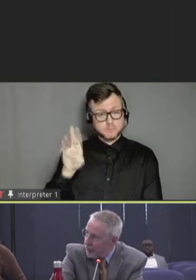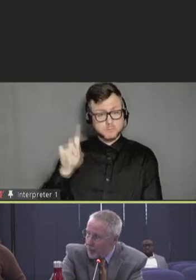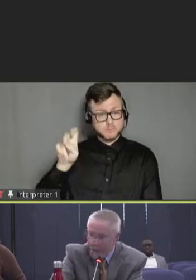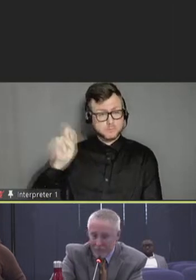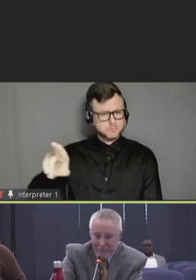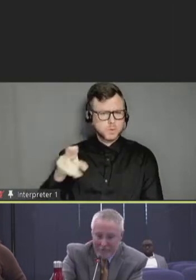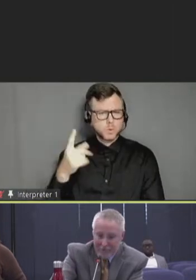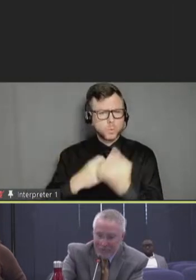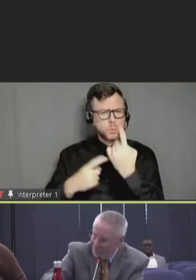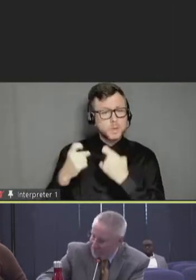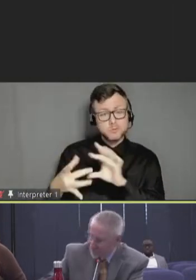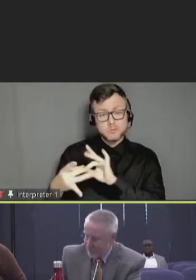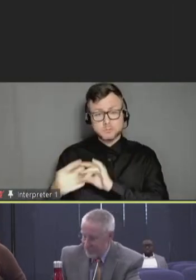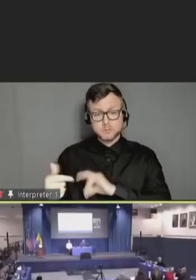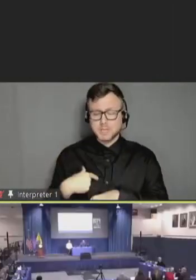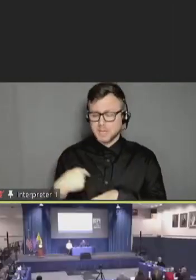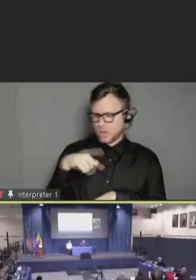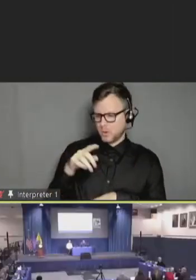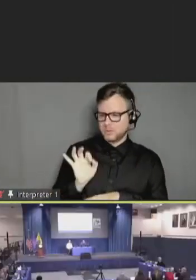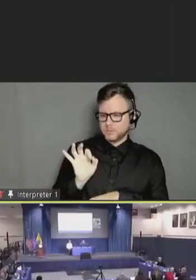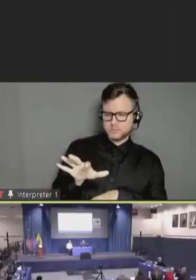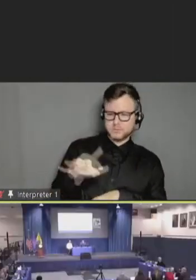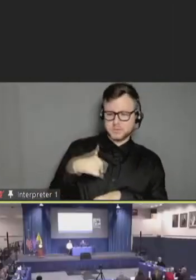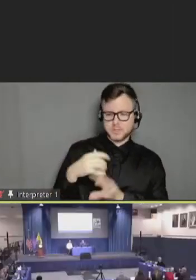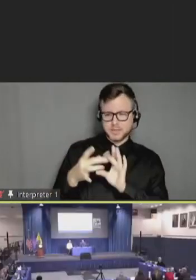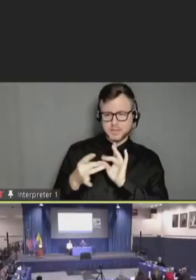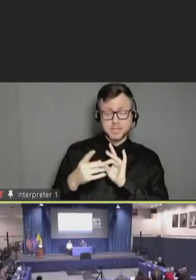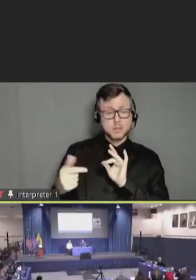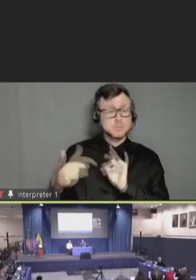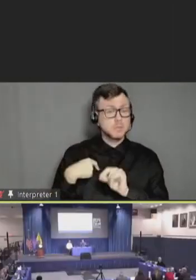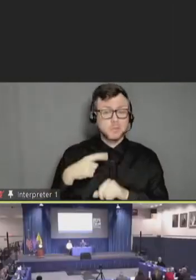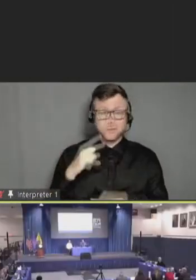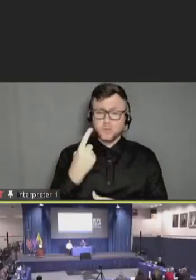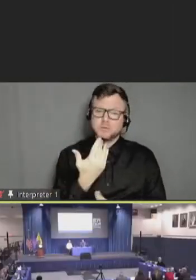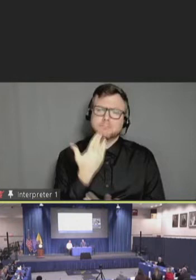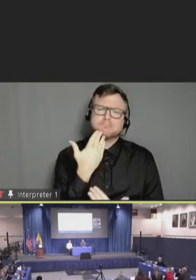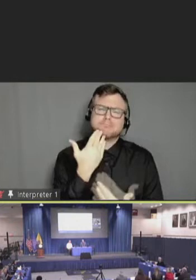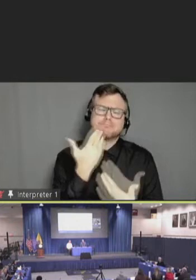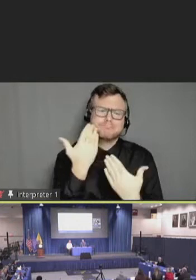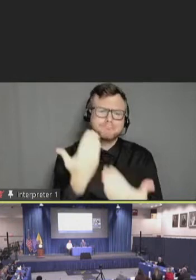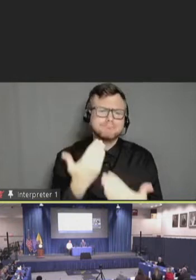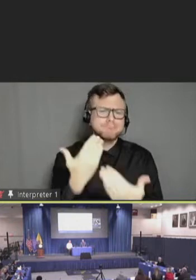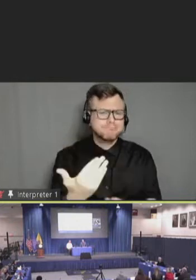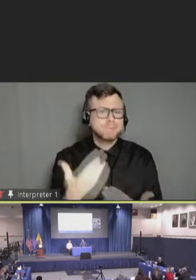Melody Butler: I would like to make one quick comment. First off, thank you very much for this huge undertaking.